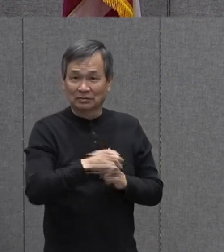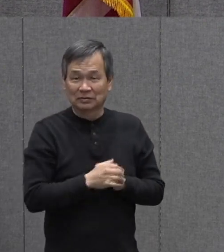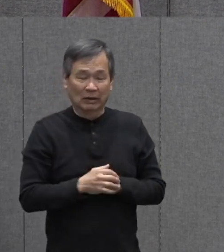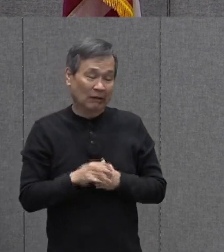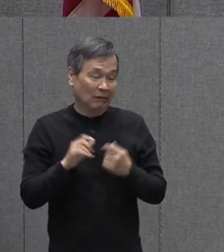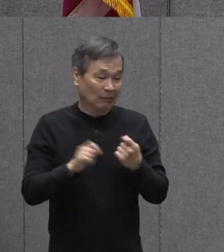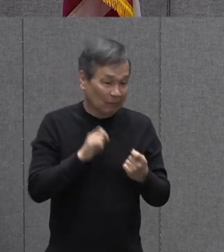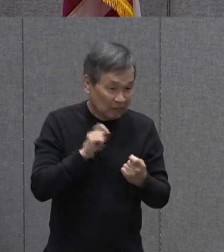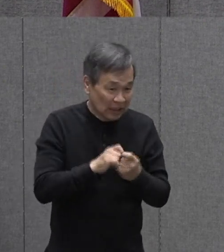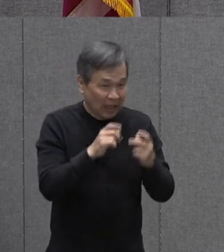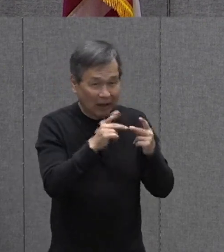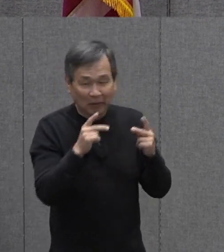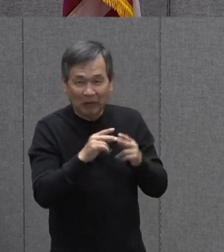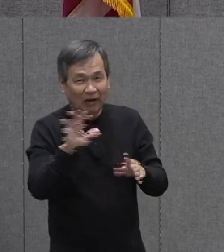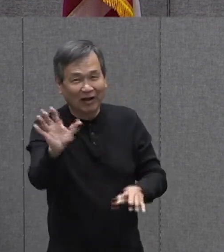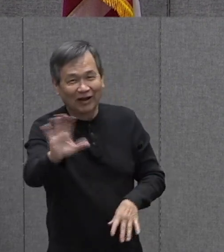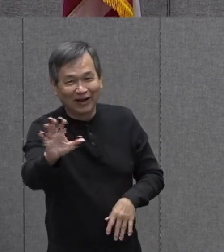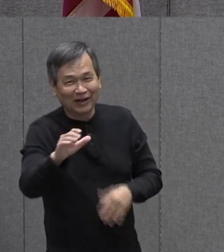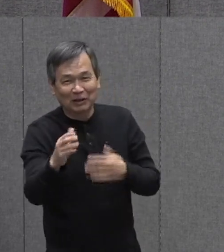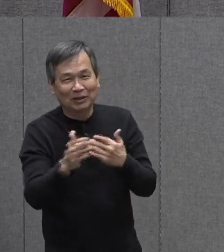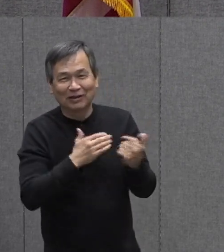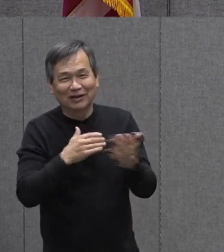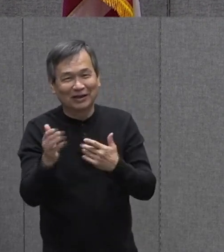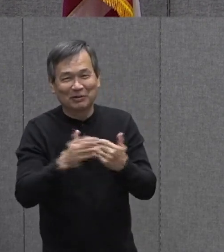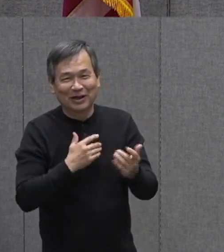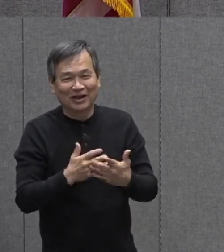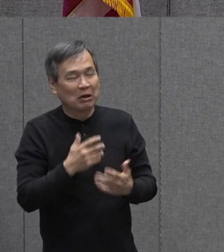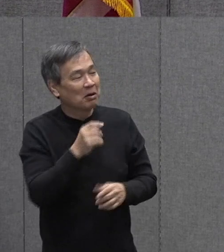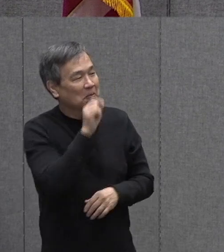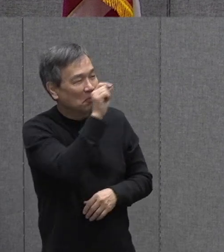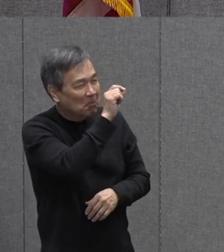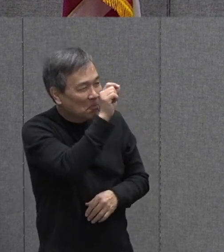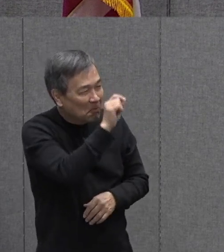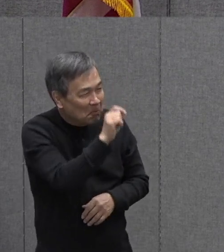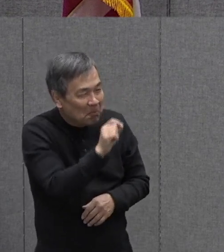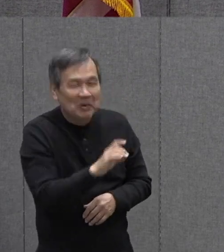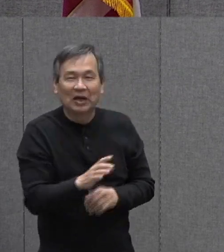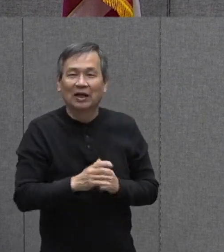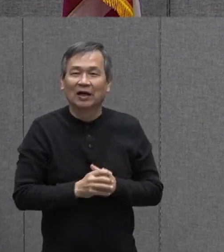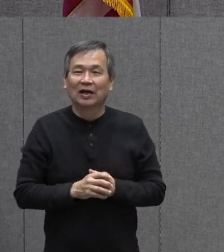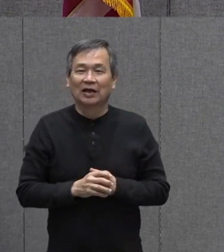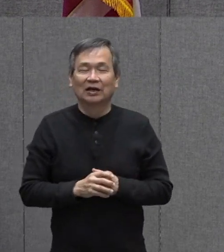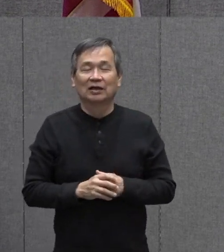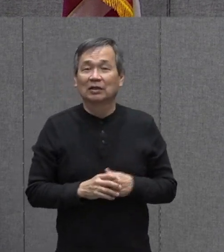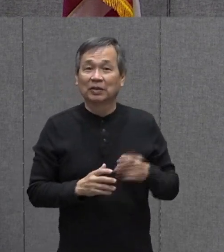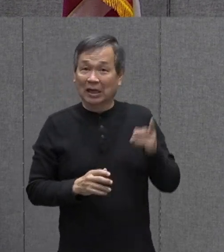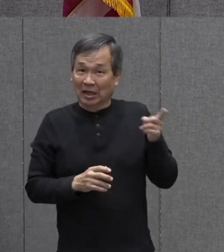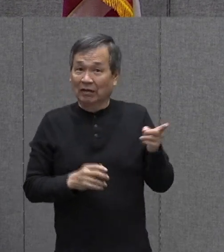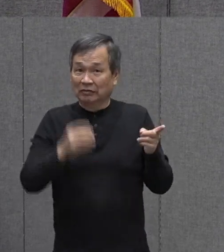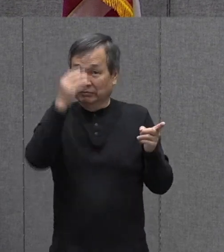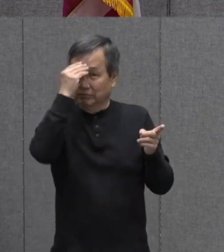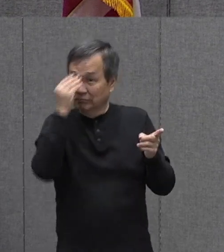that's okay. They exist in a lot of places on earth. And I'm gonna draw a line out and I'm gonna label mountains.